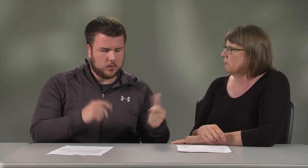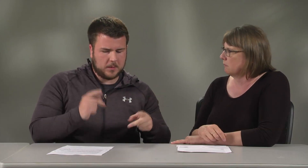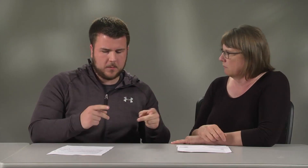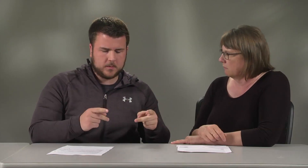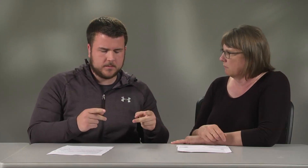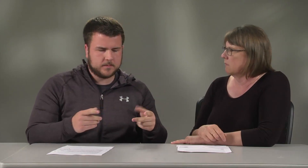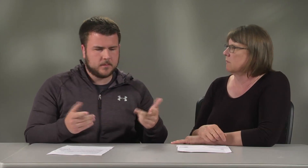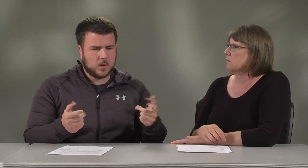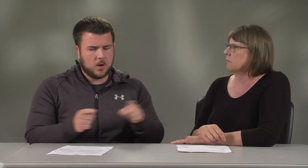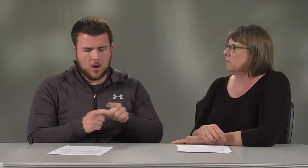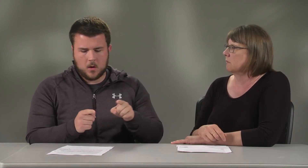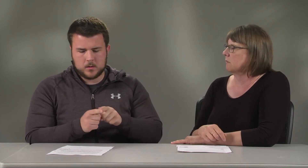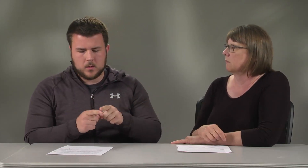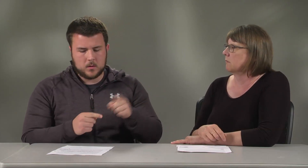for me to talk about with my peers.